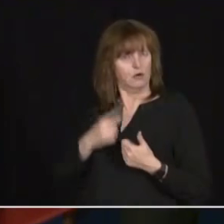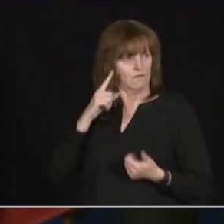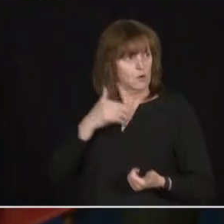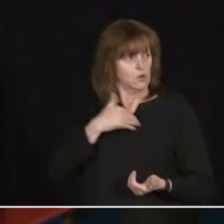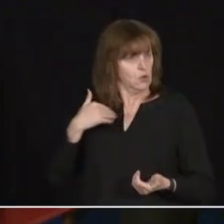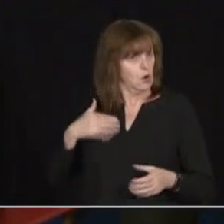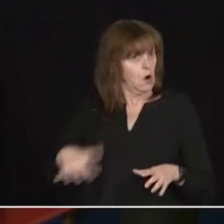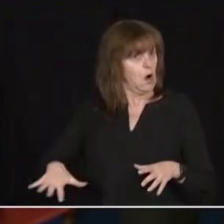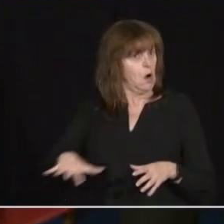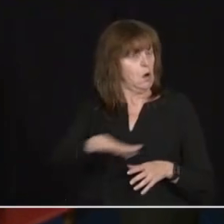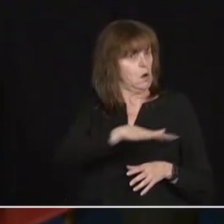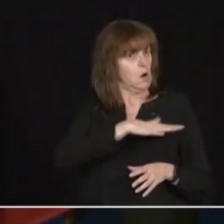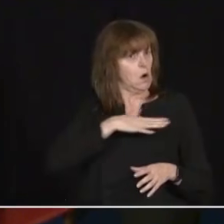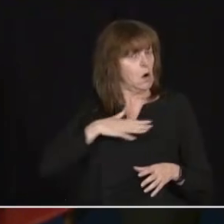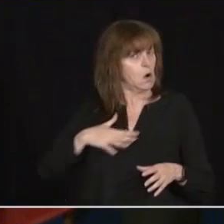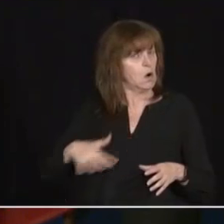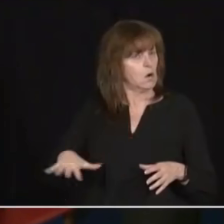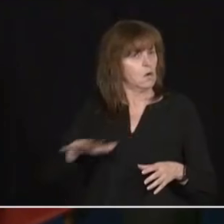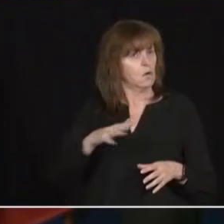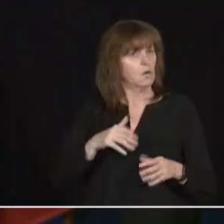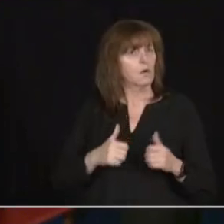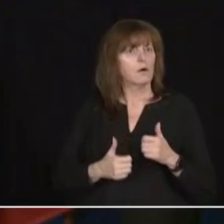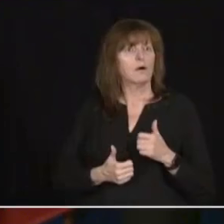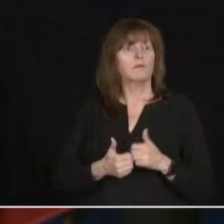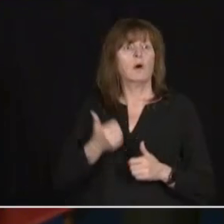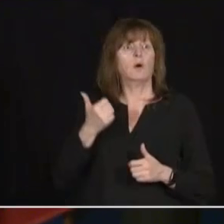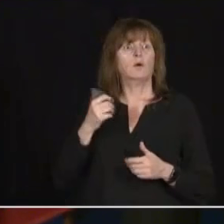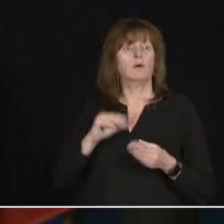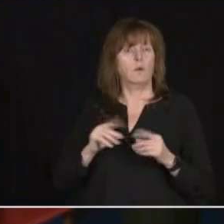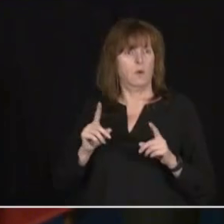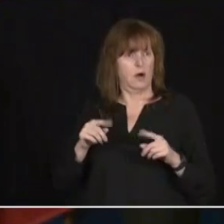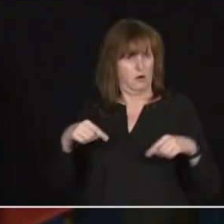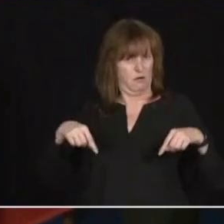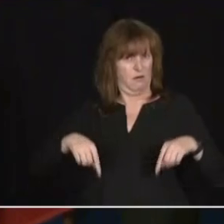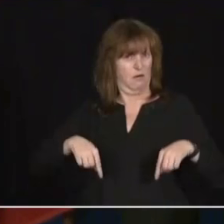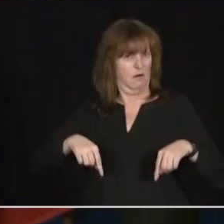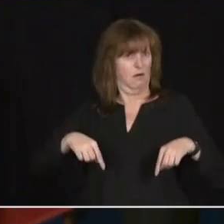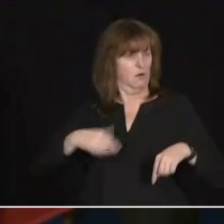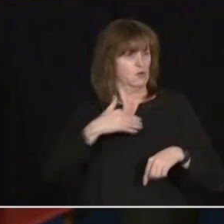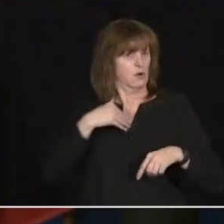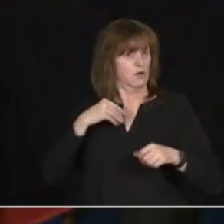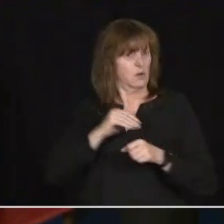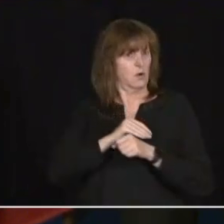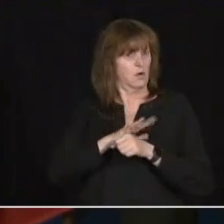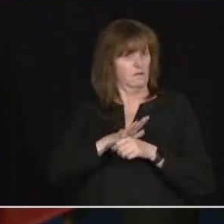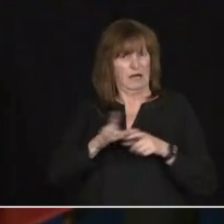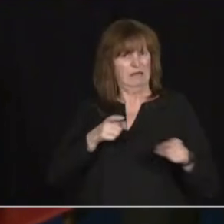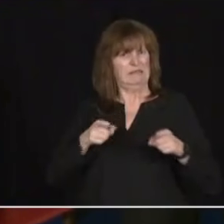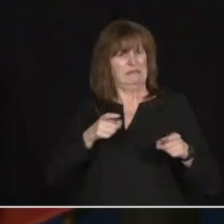the most COVID-19 cases have been found, it's still struggling to keep those numbers under control and I